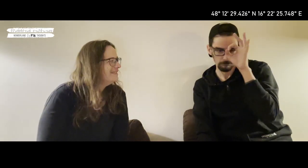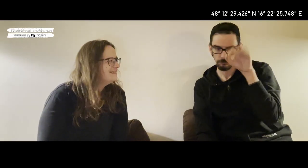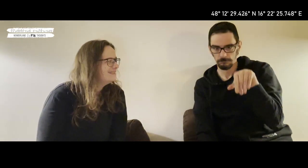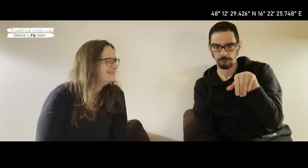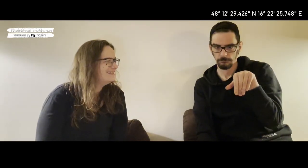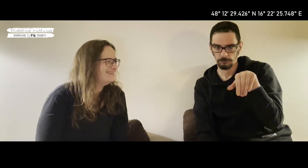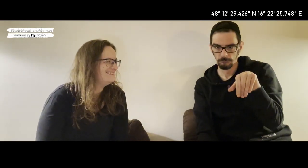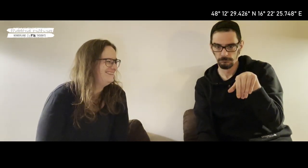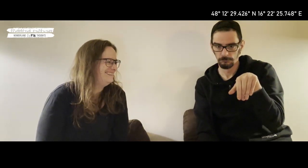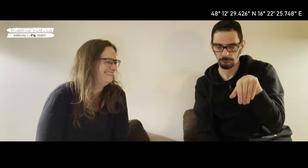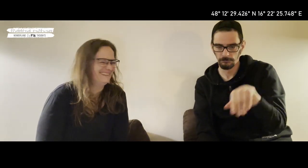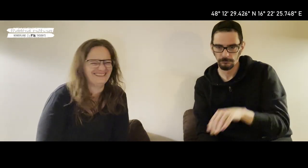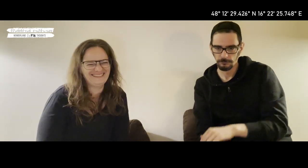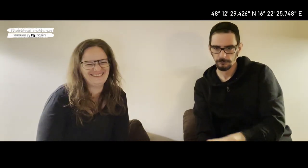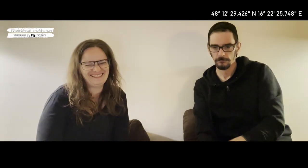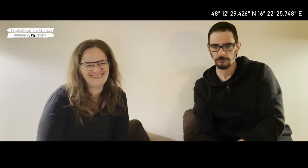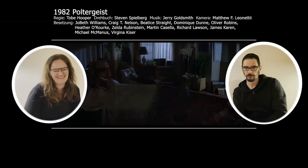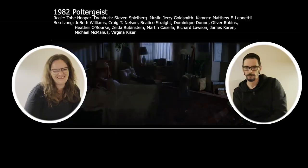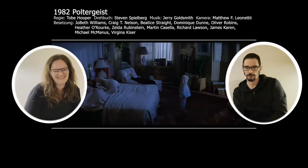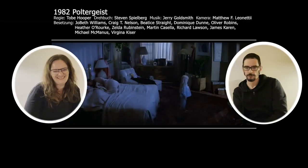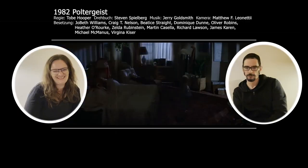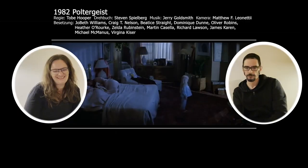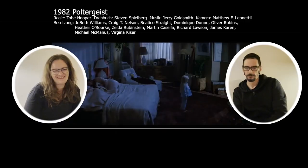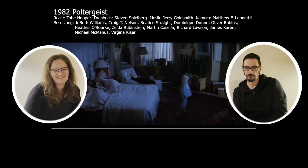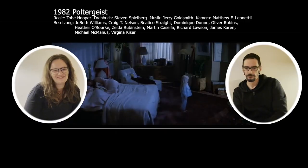Unknowingly, she sleepwalks to the television as if remotely controlled.